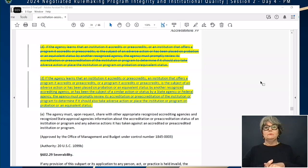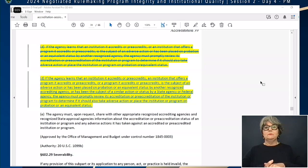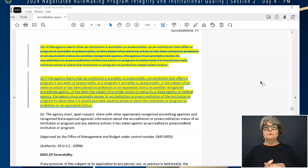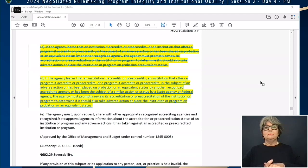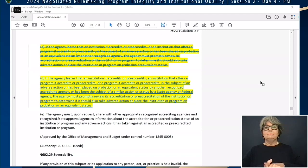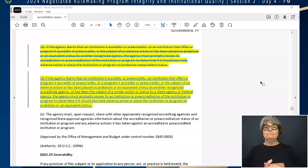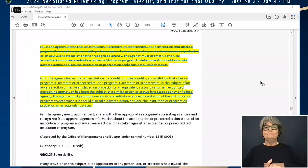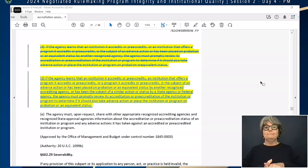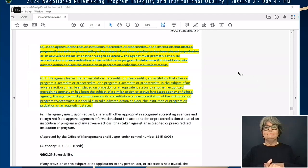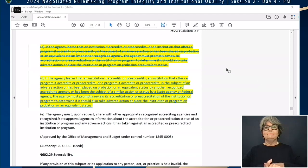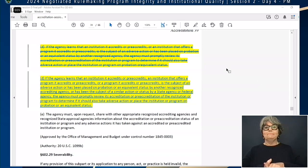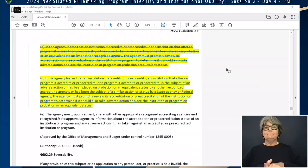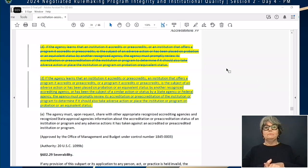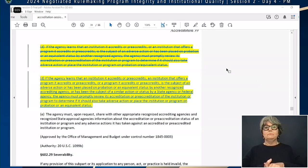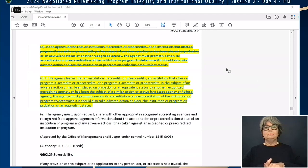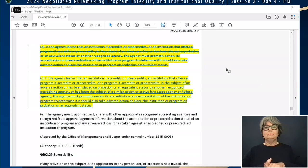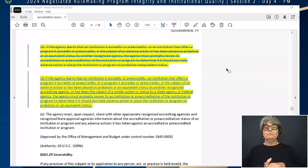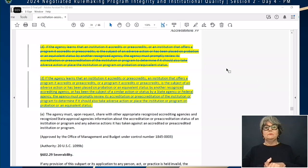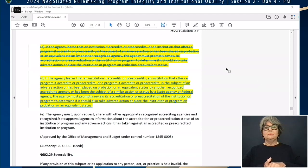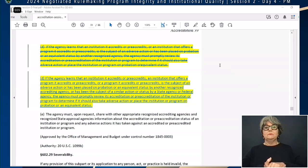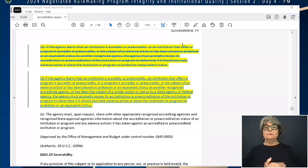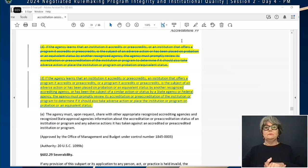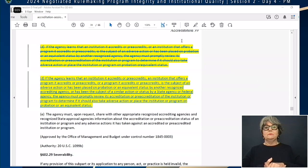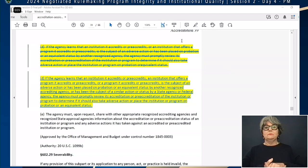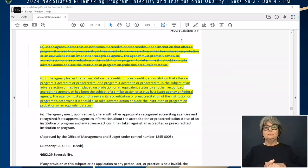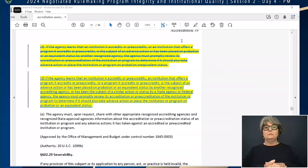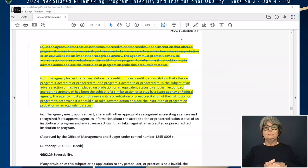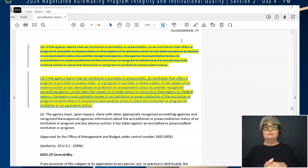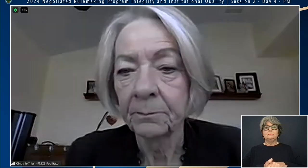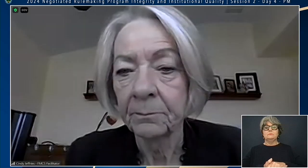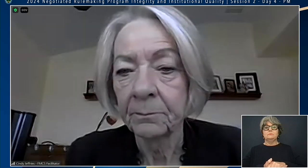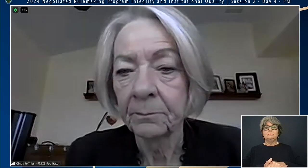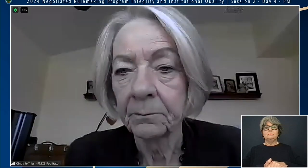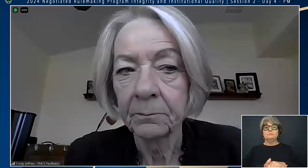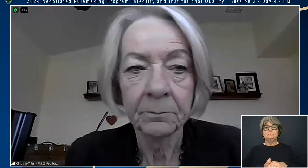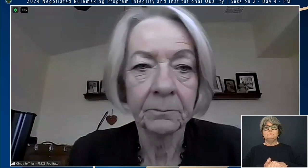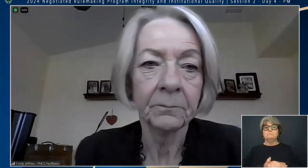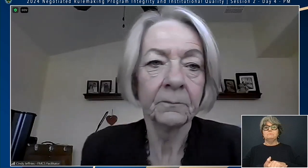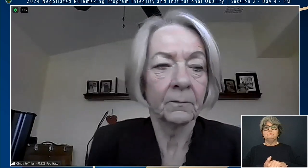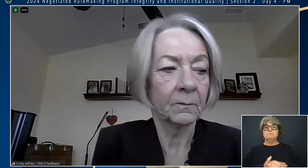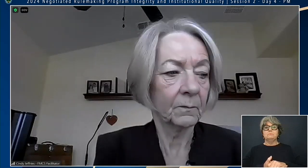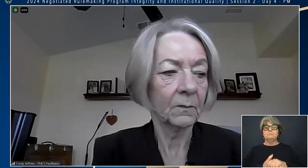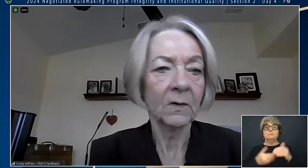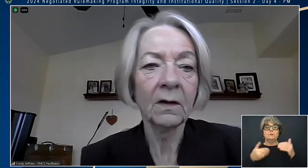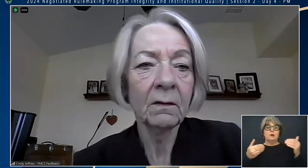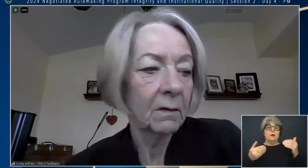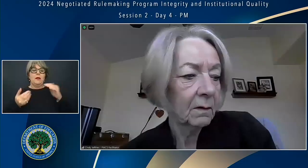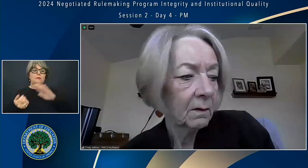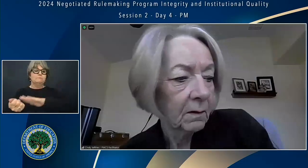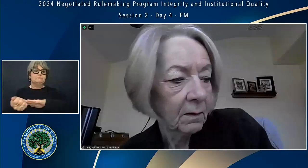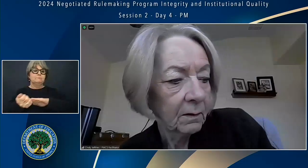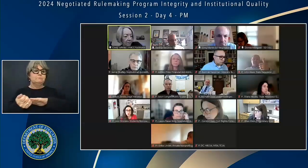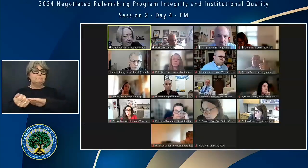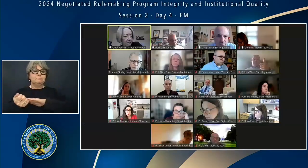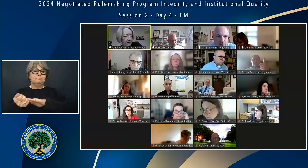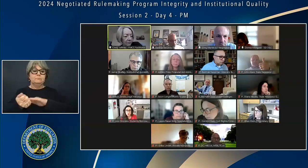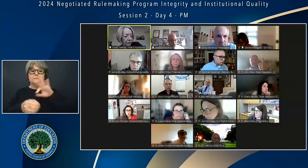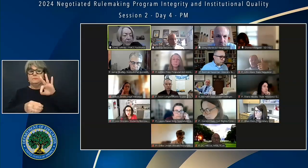I'm not seeing any hands. Temperature check?